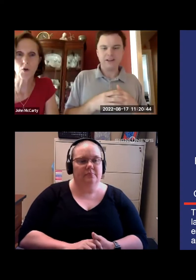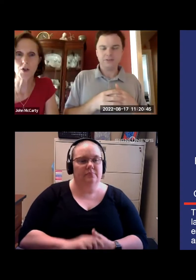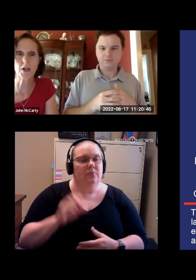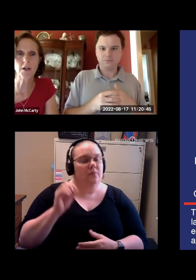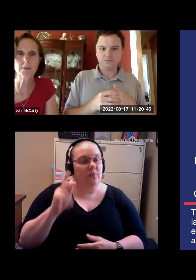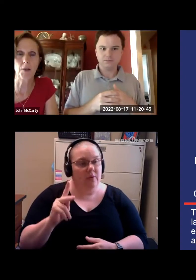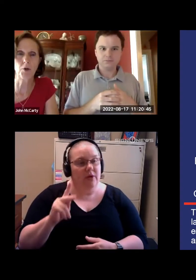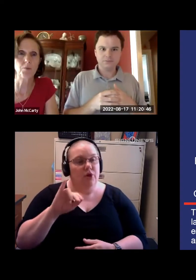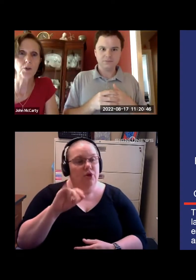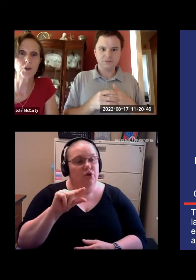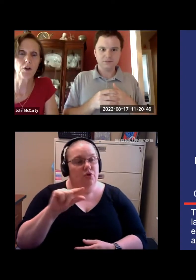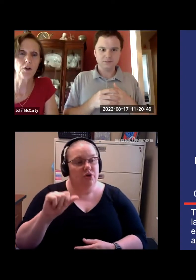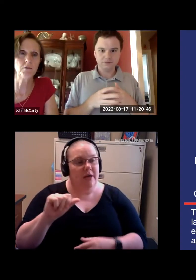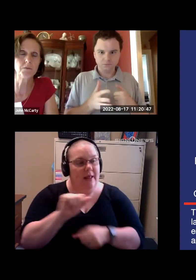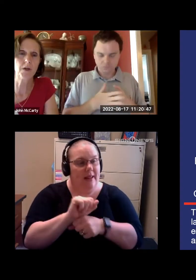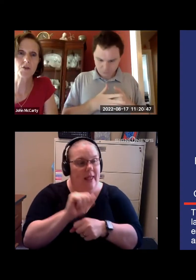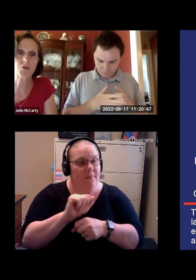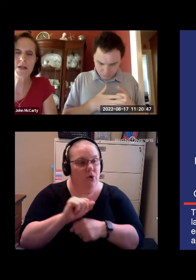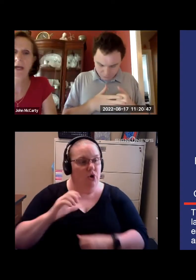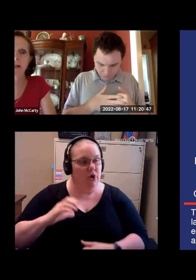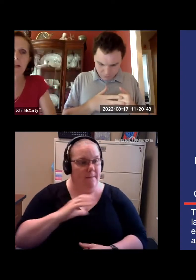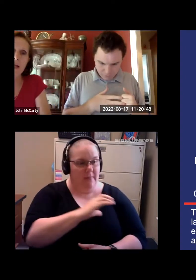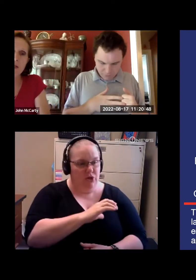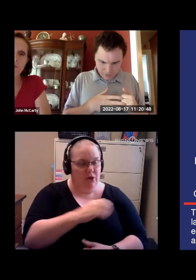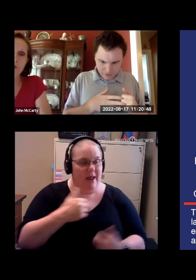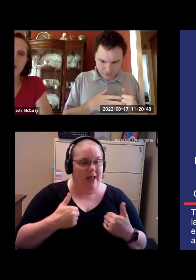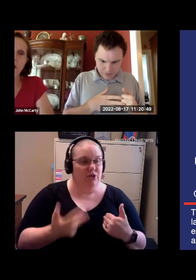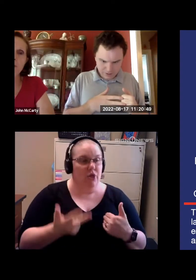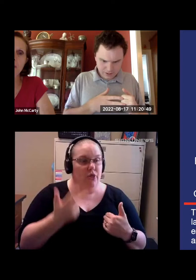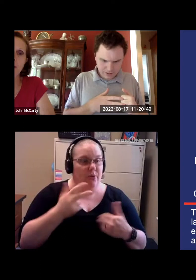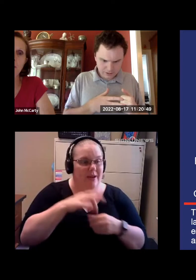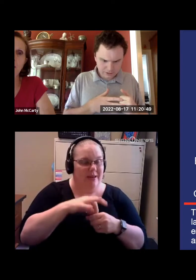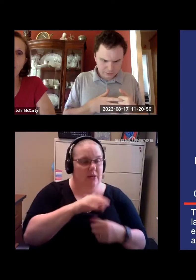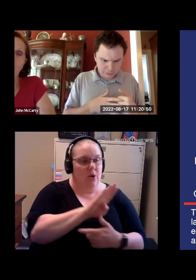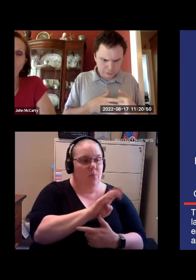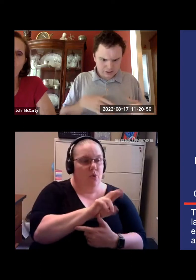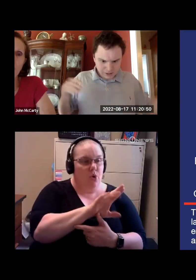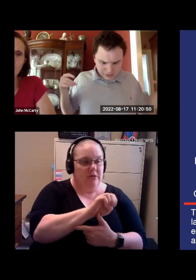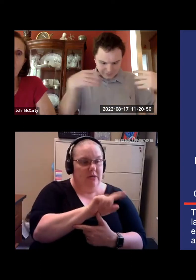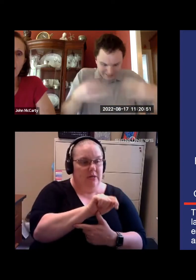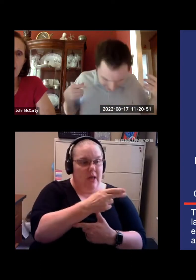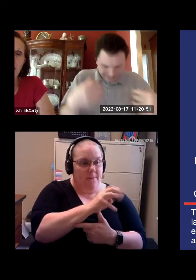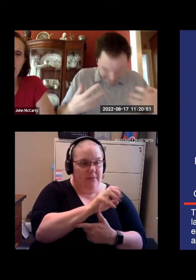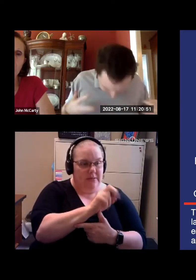um the Georgia Labor Commissioner has three candidates Bruce Thompson William body and